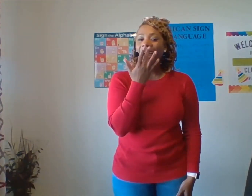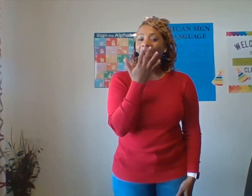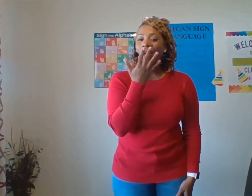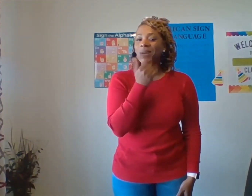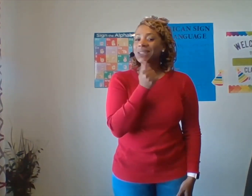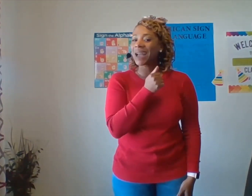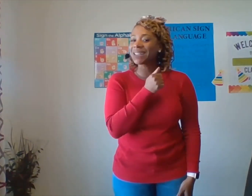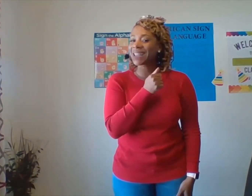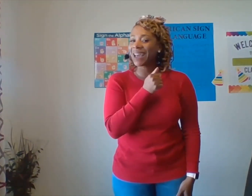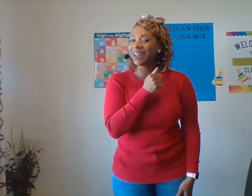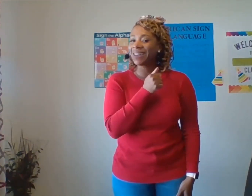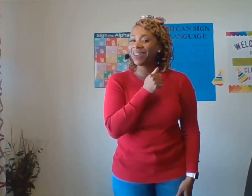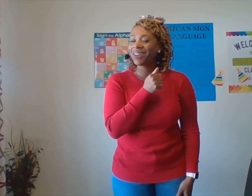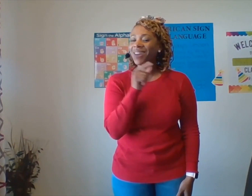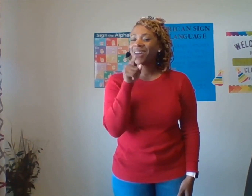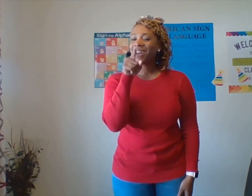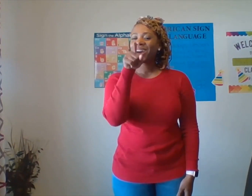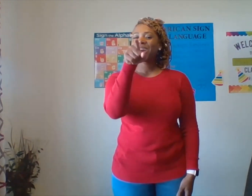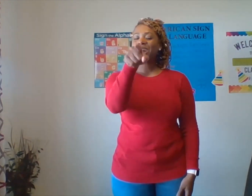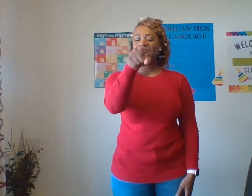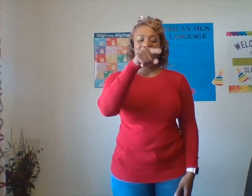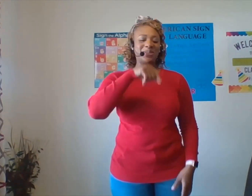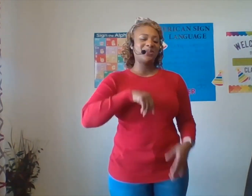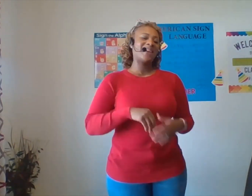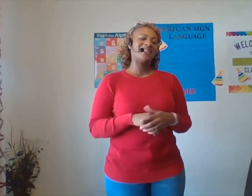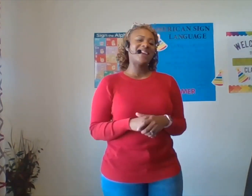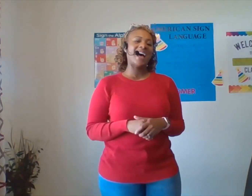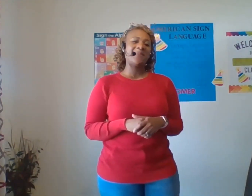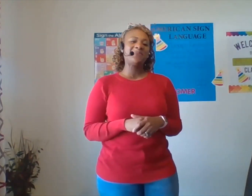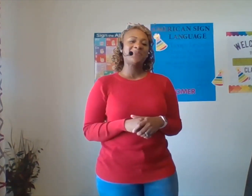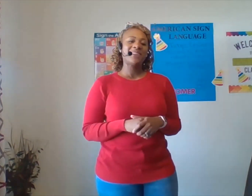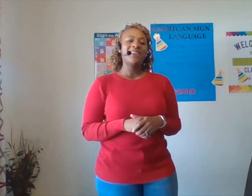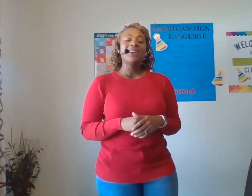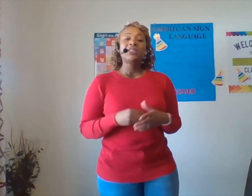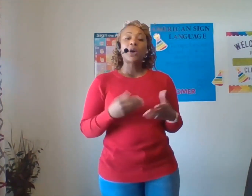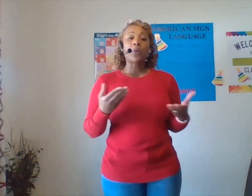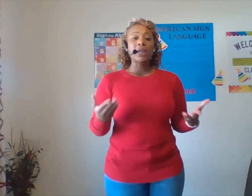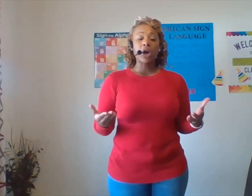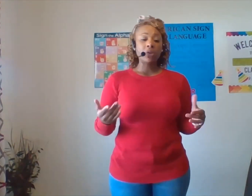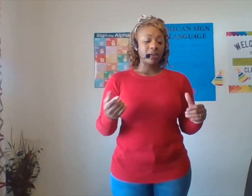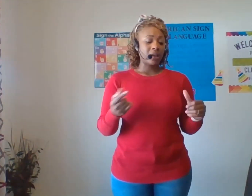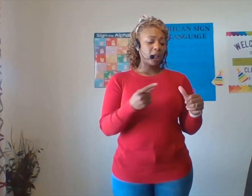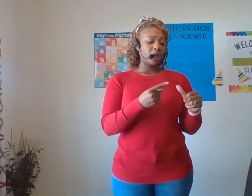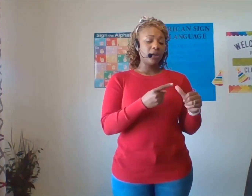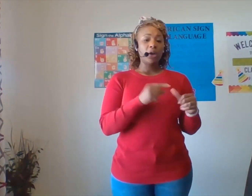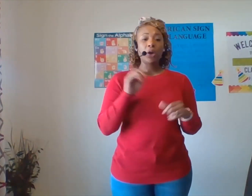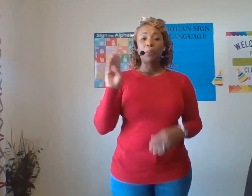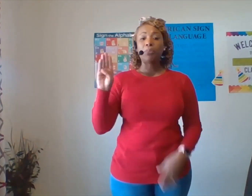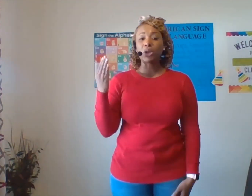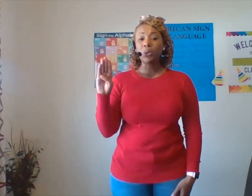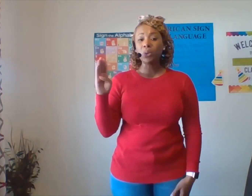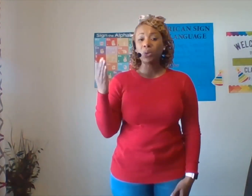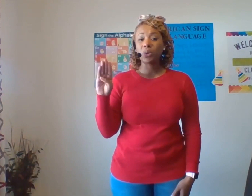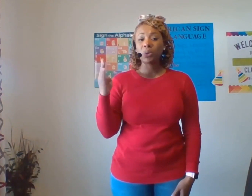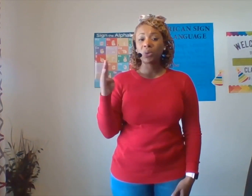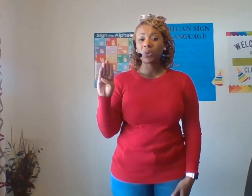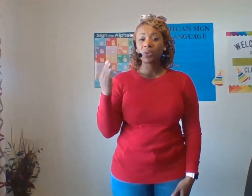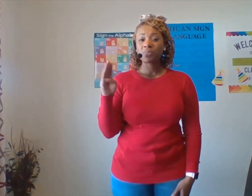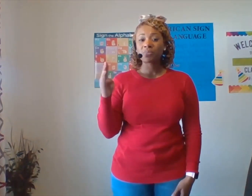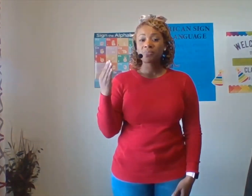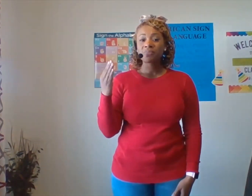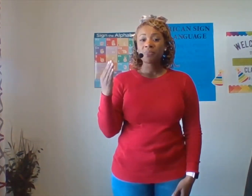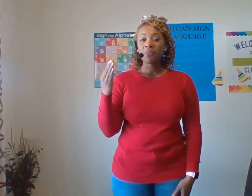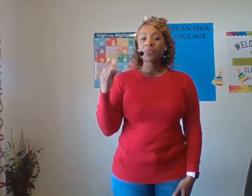what signs that colors a great job so we know the color blue